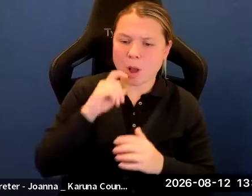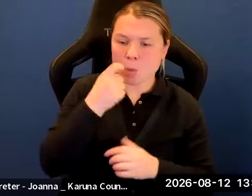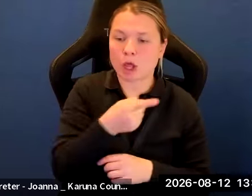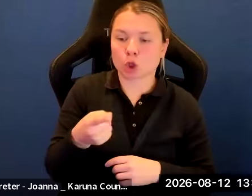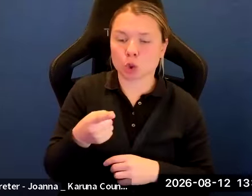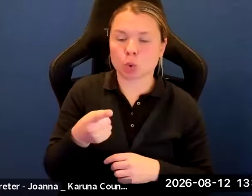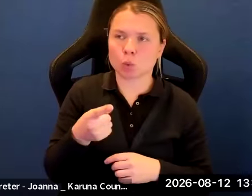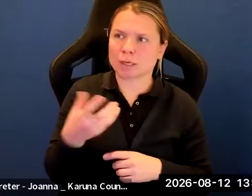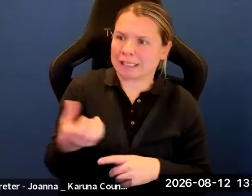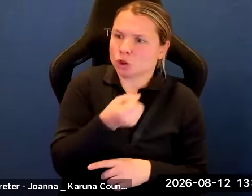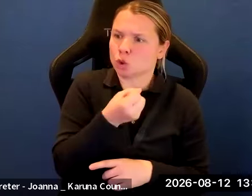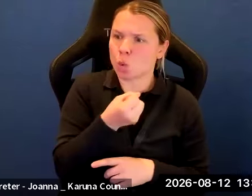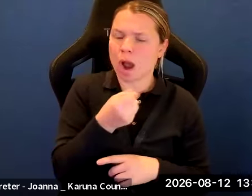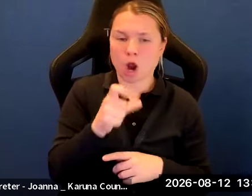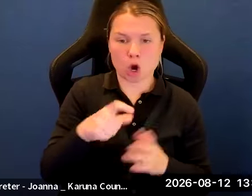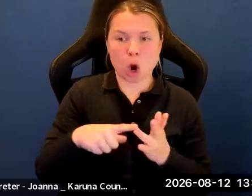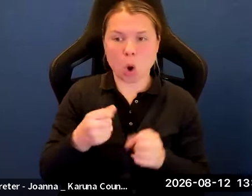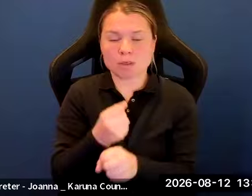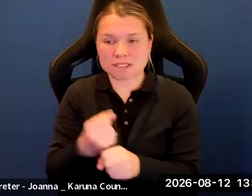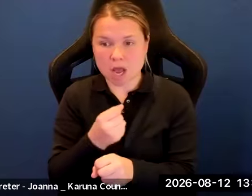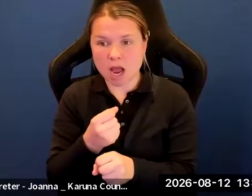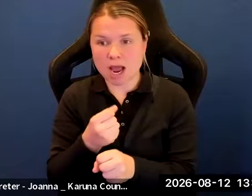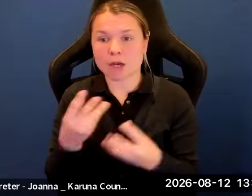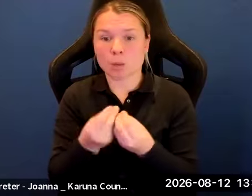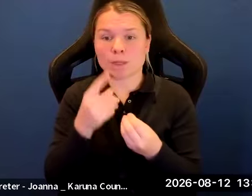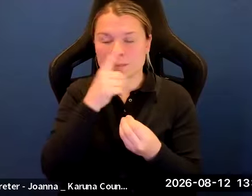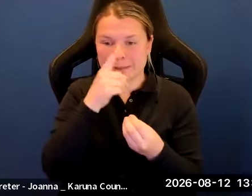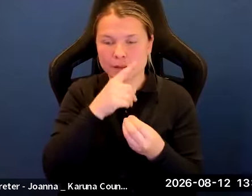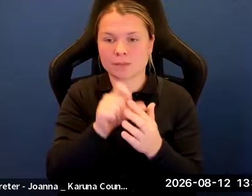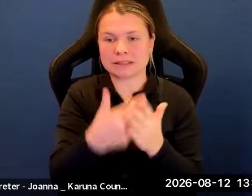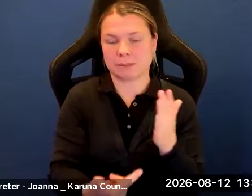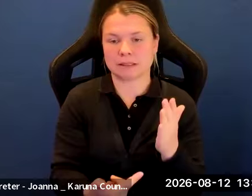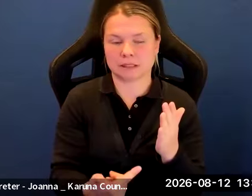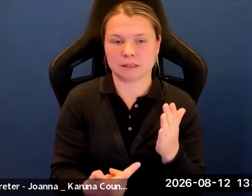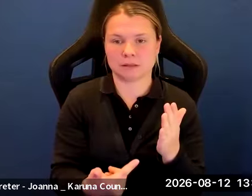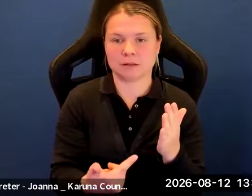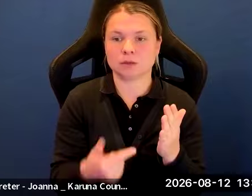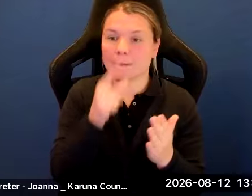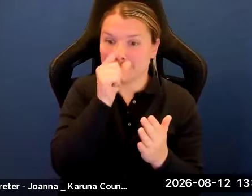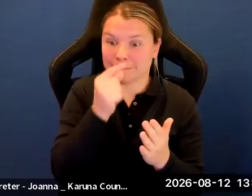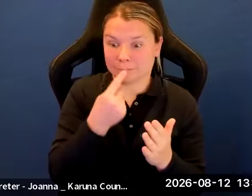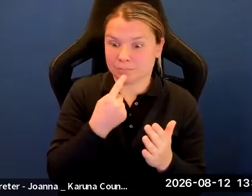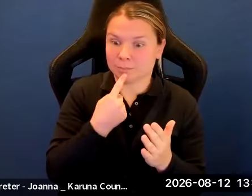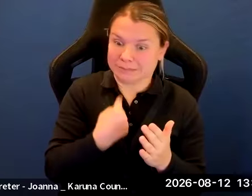the application form will ask applicants to outline how will you ensure your research will be co-designed